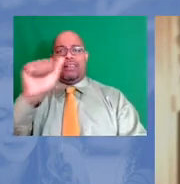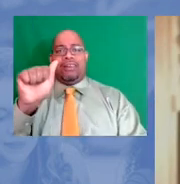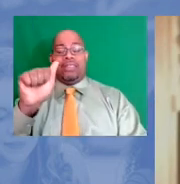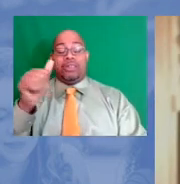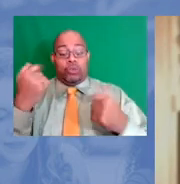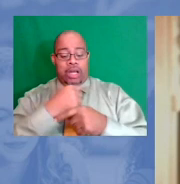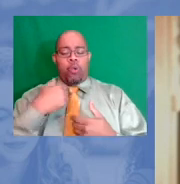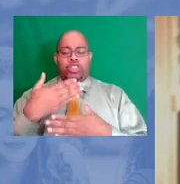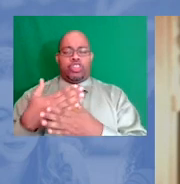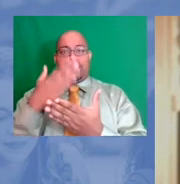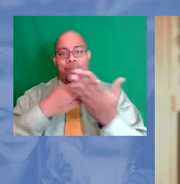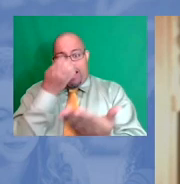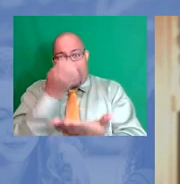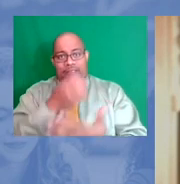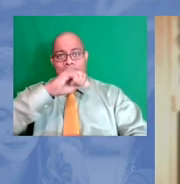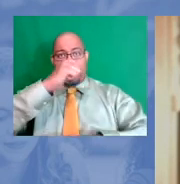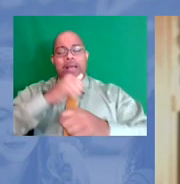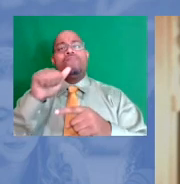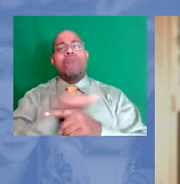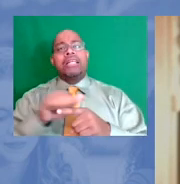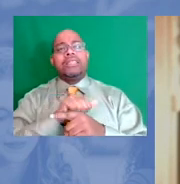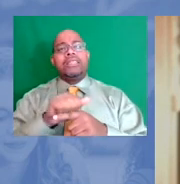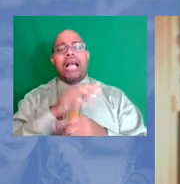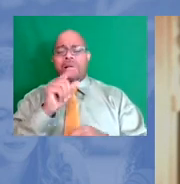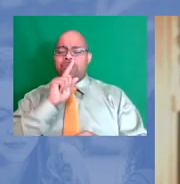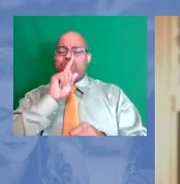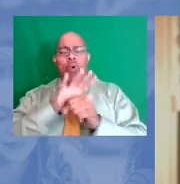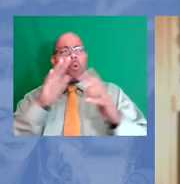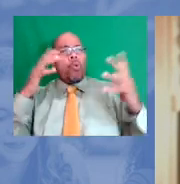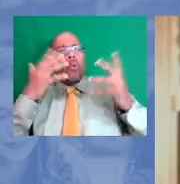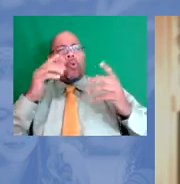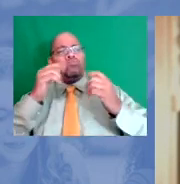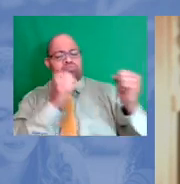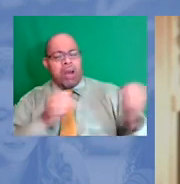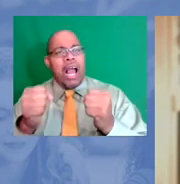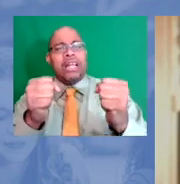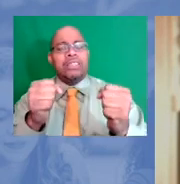BASED PRACTICES AND PROMISING STRATEGIES THAT ARE DELIVERING RESULTS FOR OUR STUDENTS ACROSS